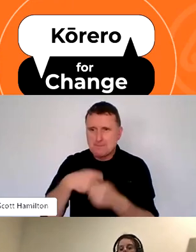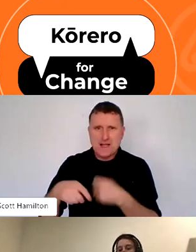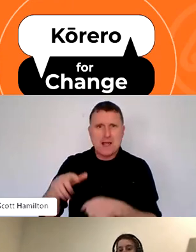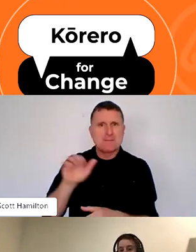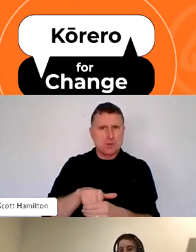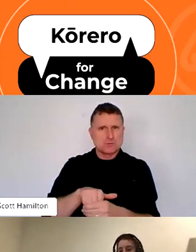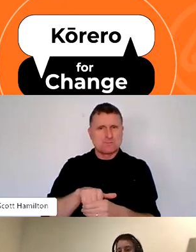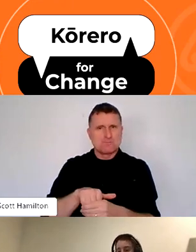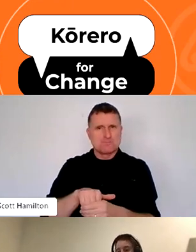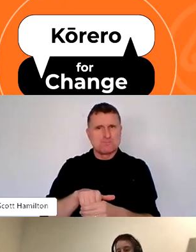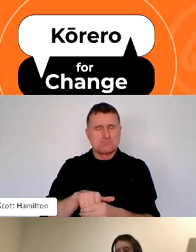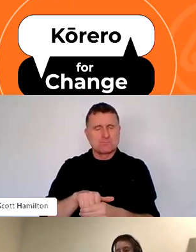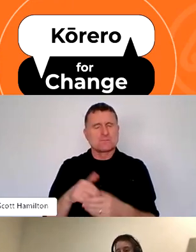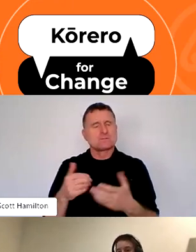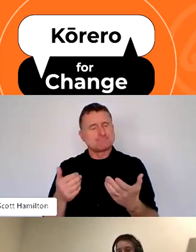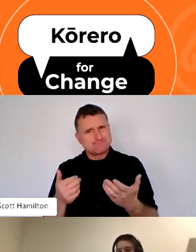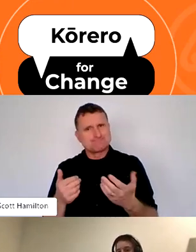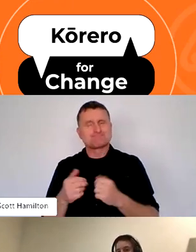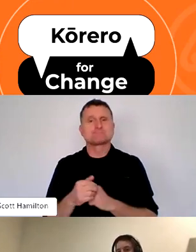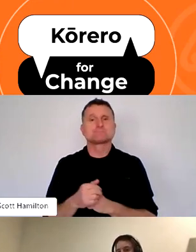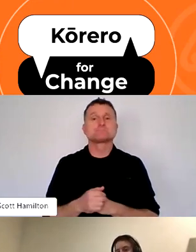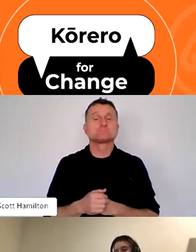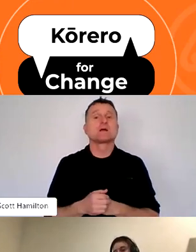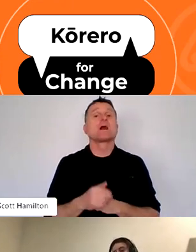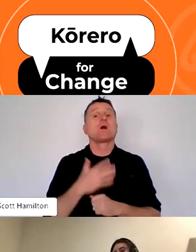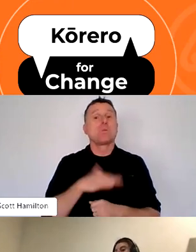like to thank you again for the opportunity to join the panel today.